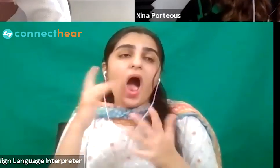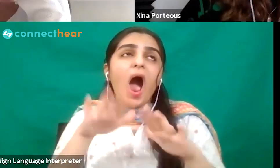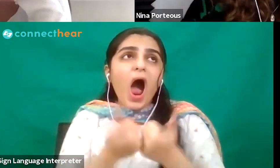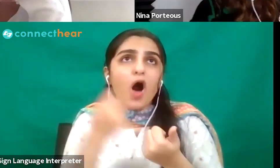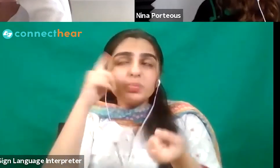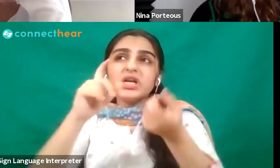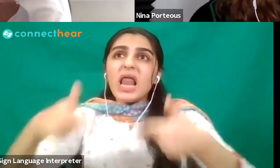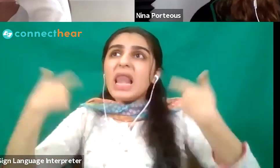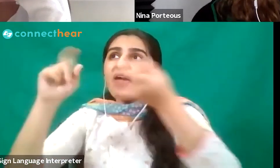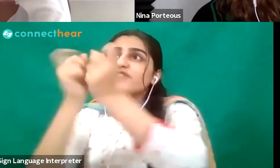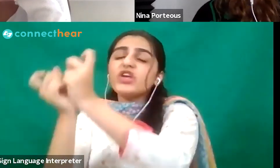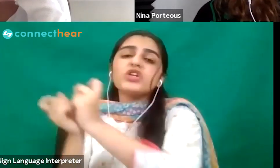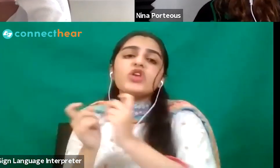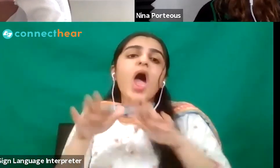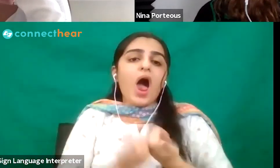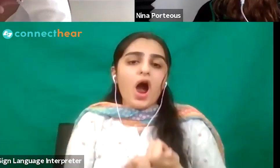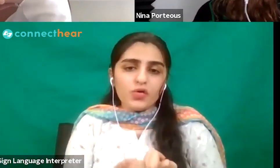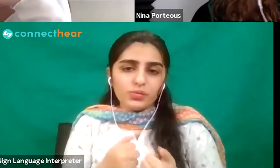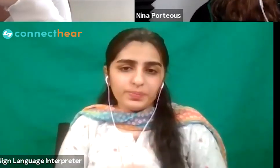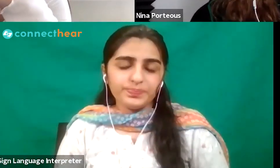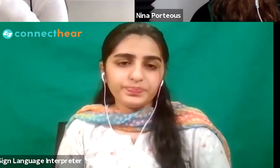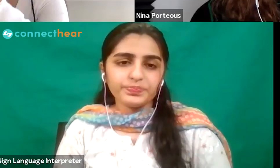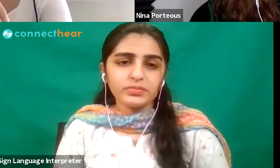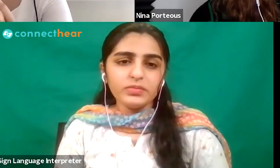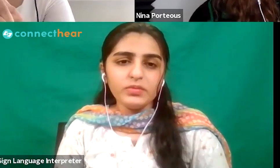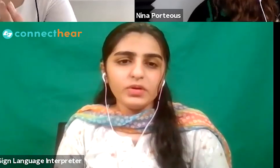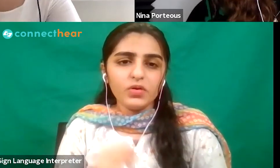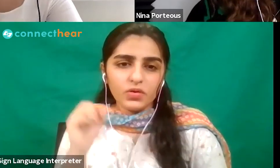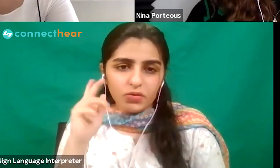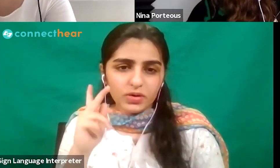How's the weather. I'm.